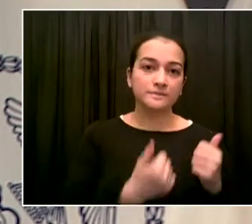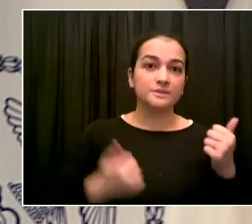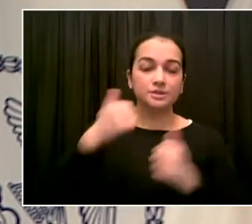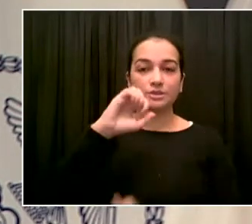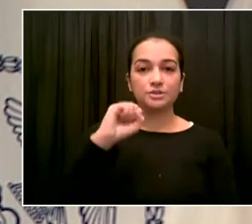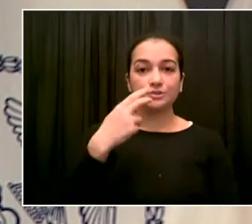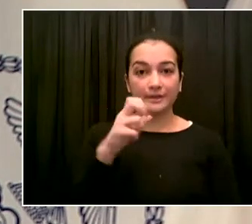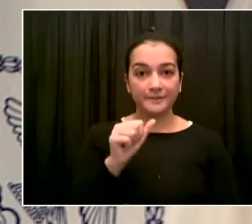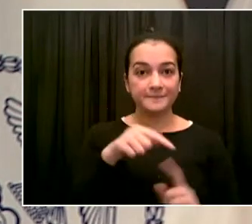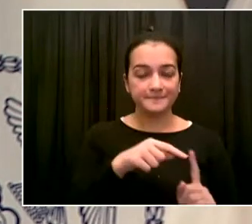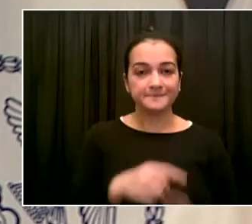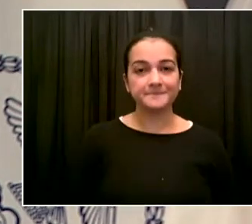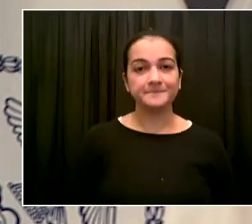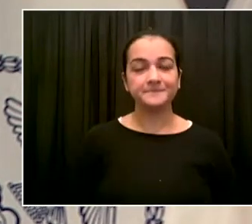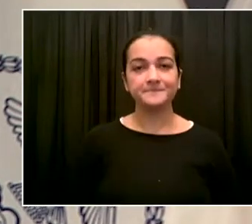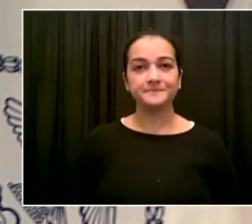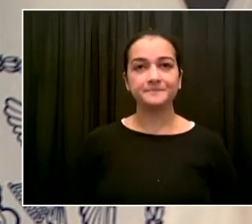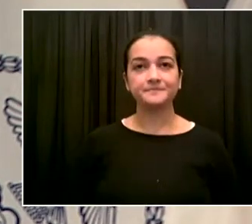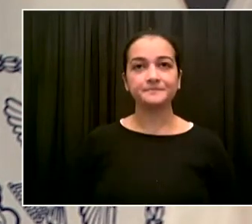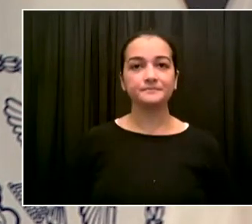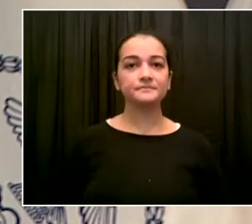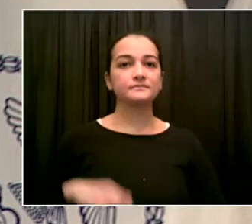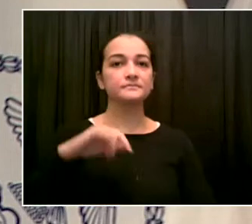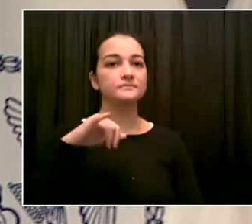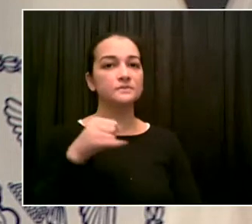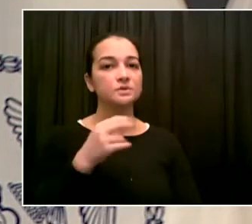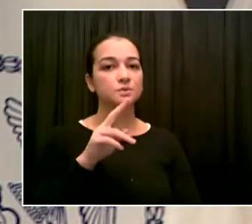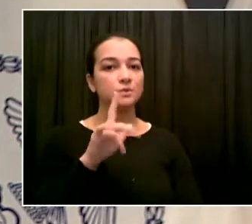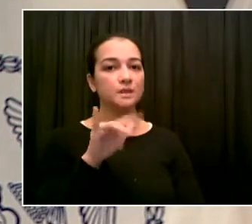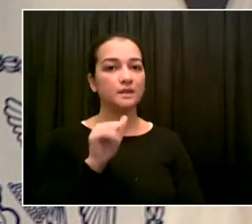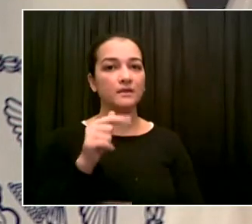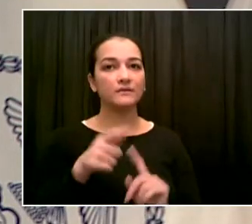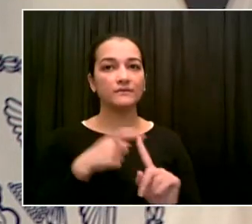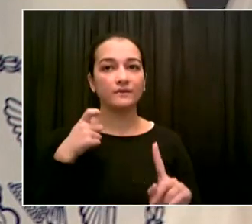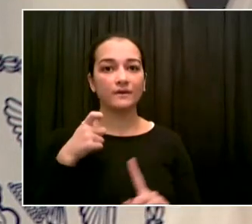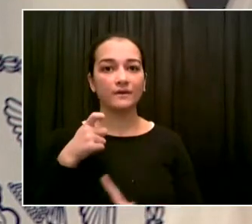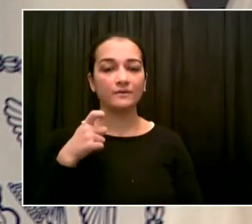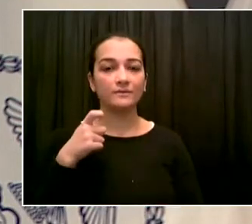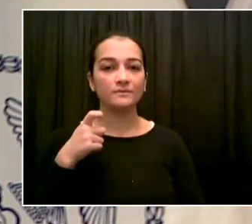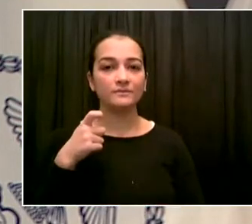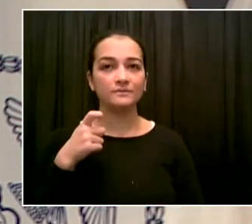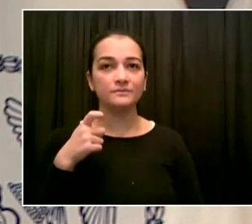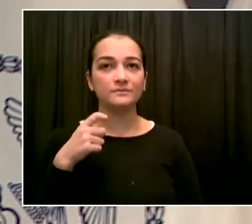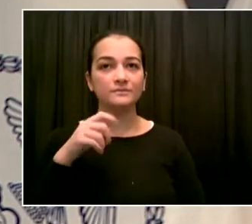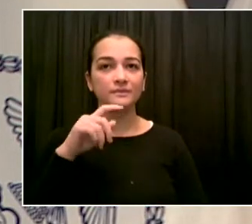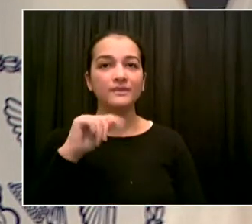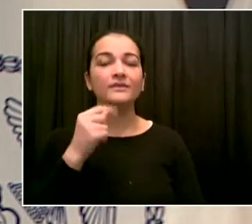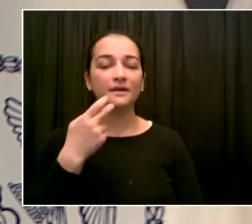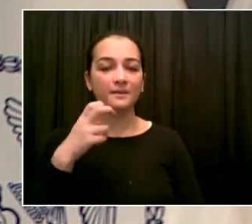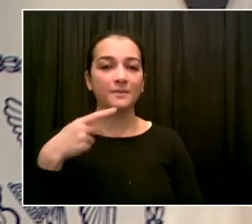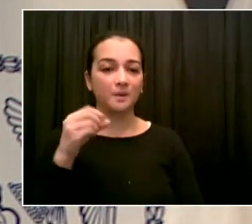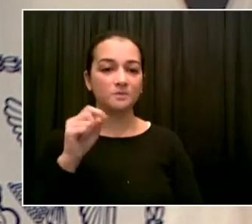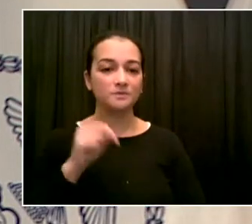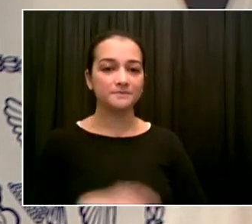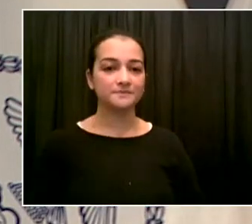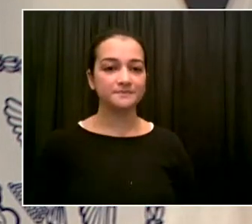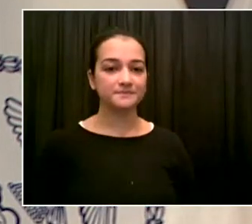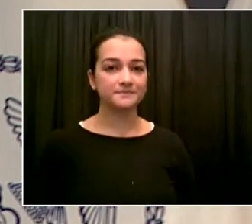THE POST. HELL O,MR. MAYOR. HOW HAVE YOU